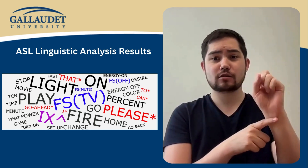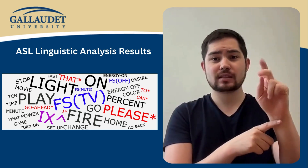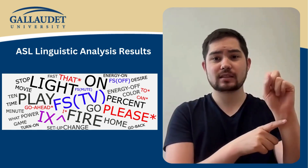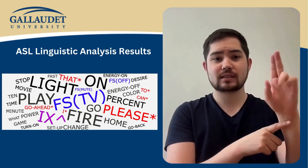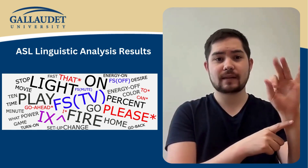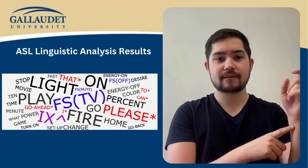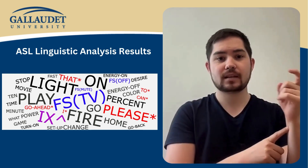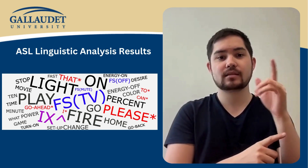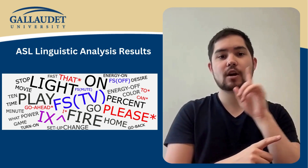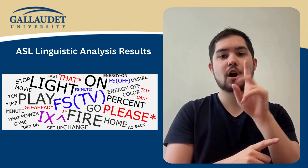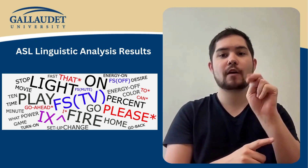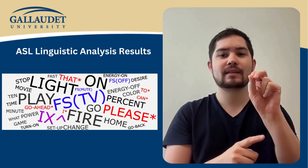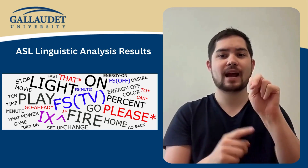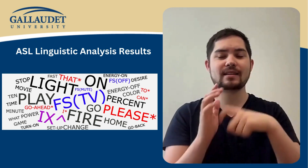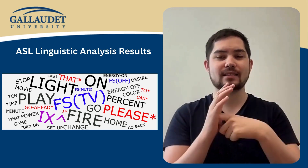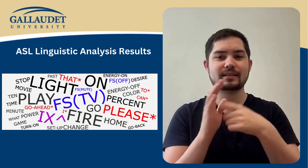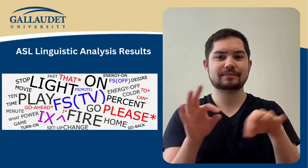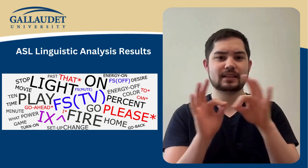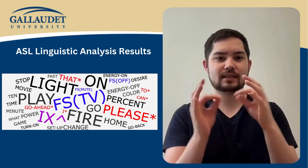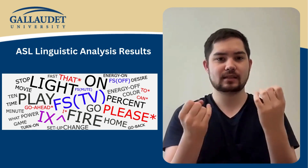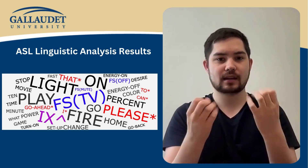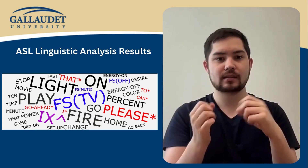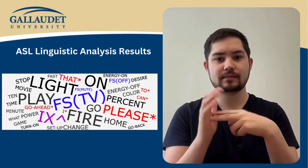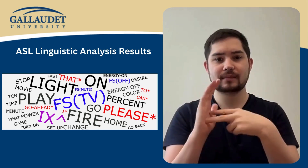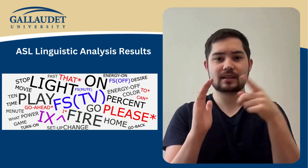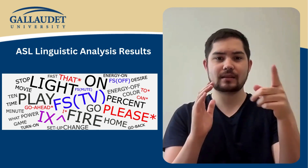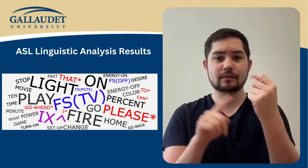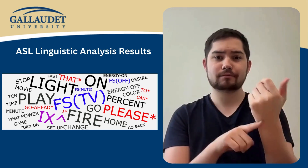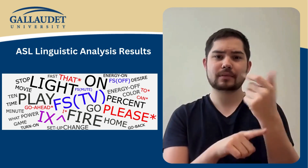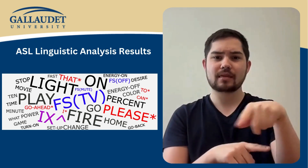omitting them would not change the meaning of commands given.